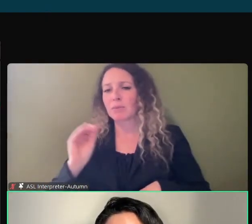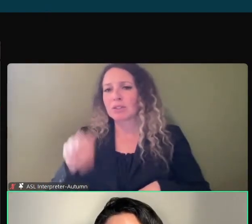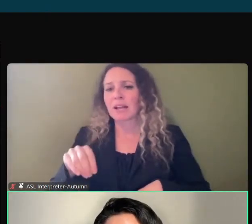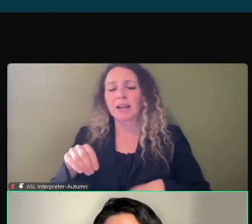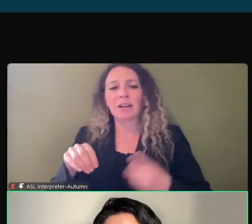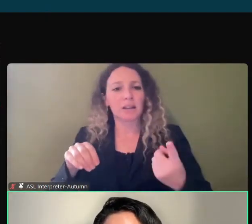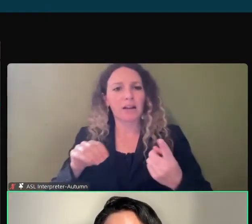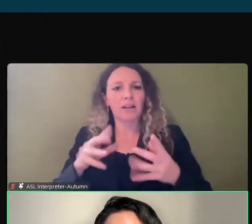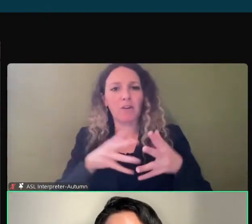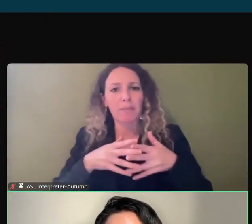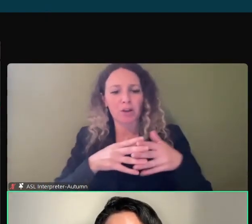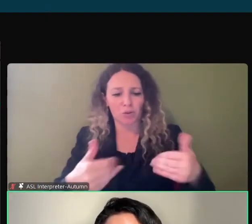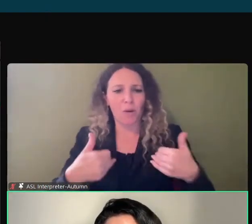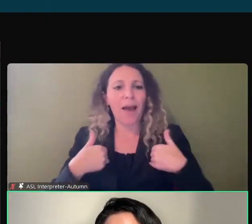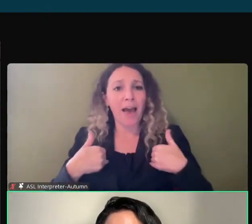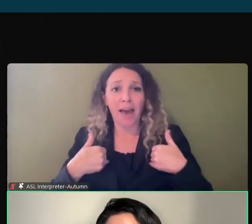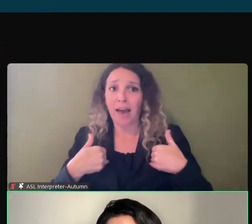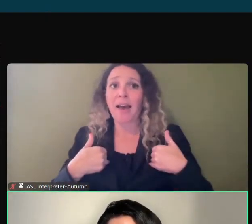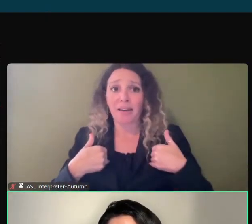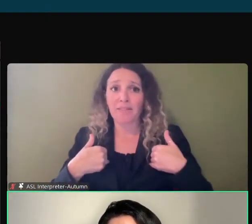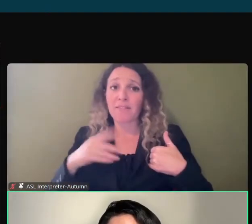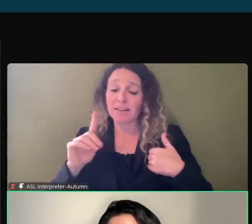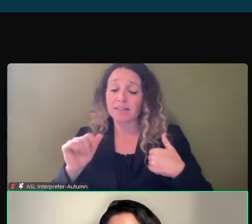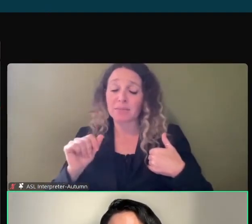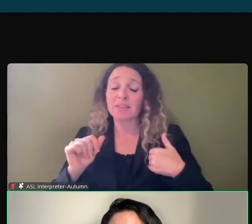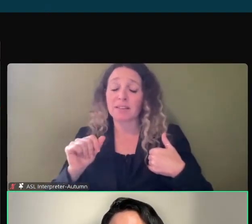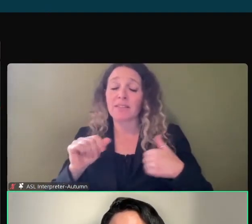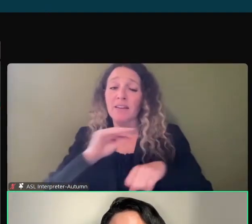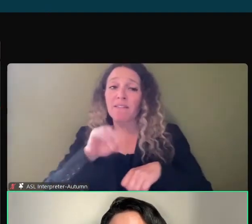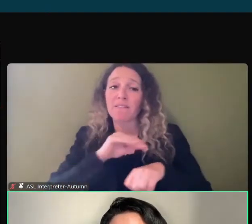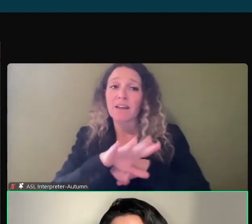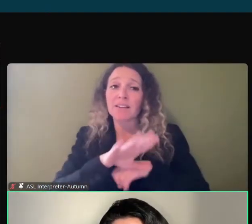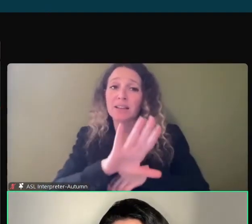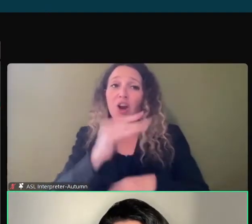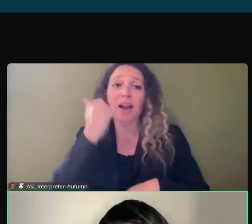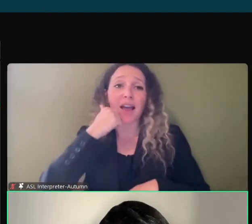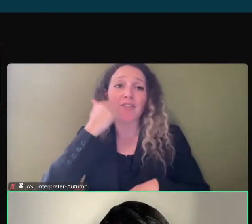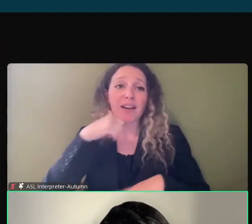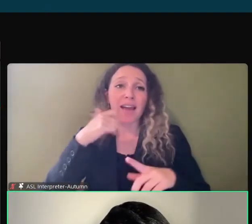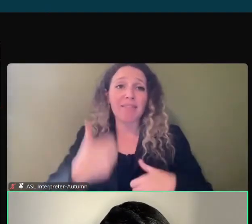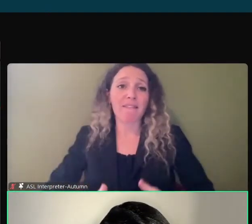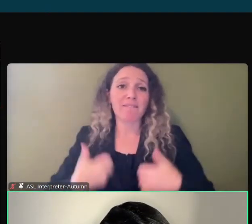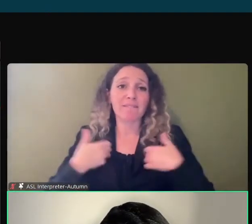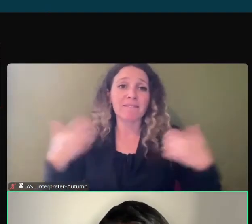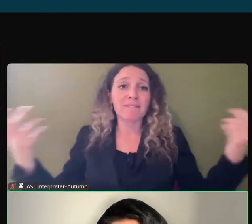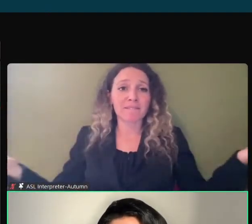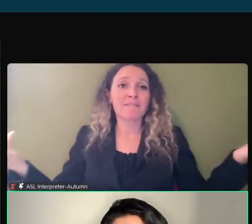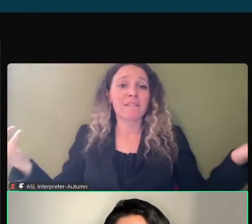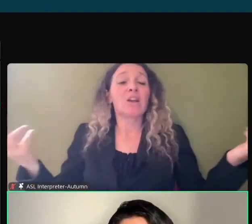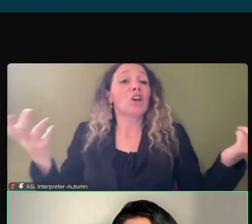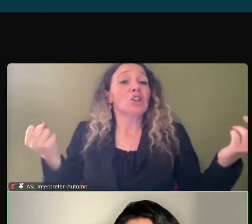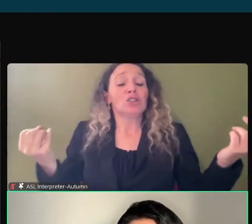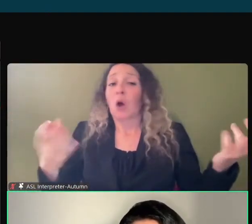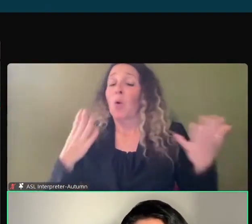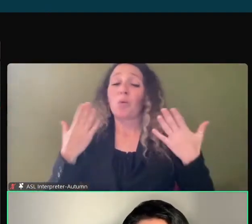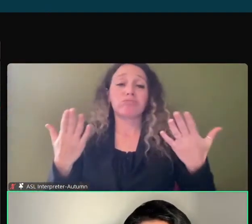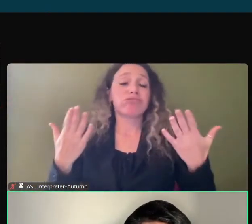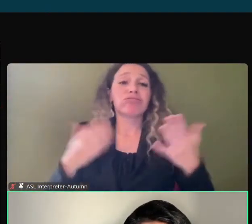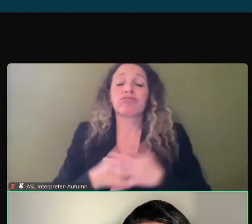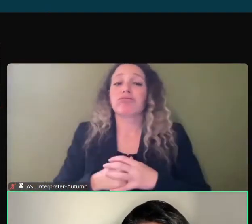disability that's affecting their day-to-day life. So we're very pleased and very grateful